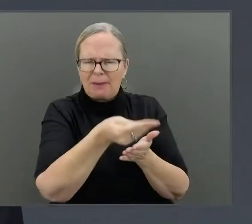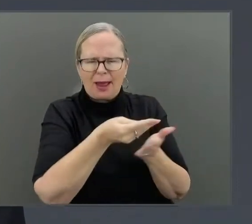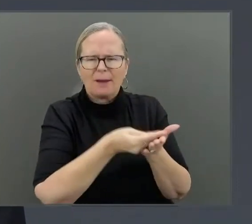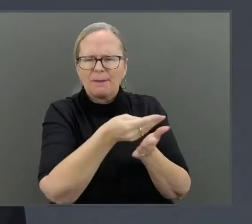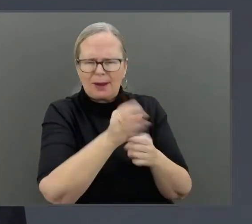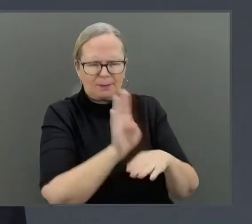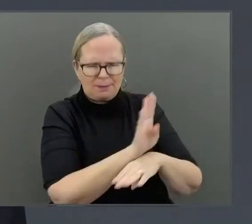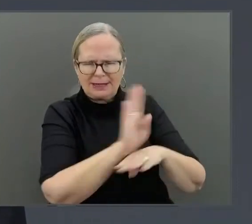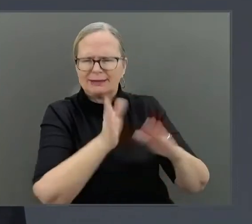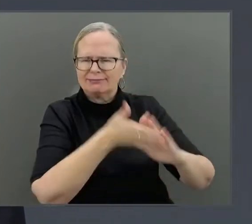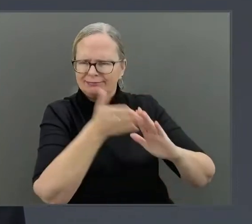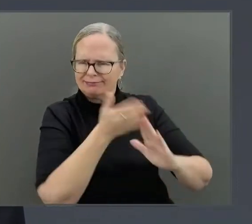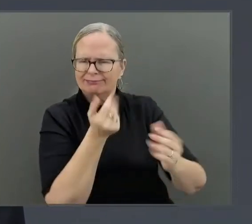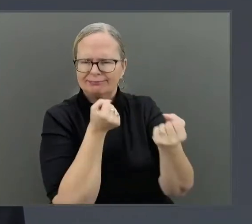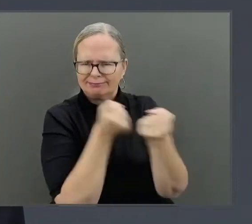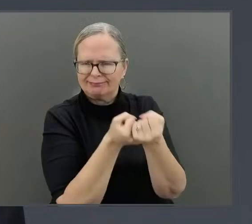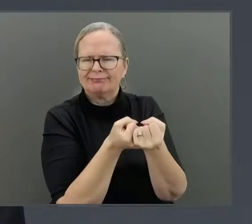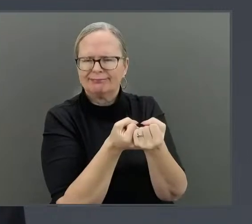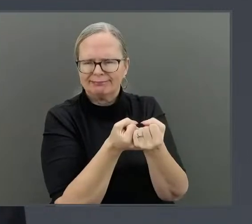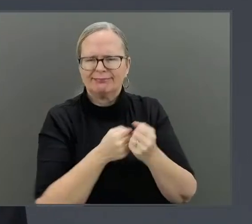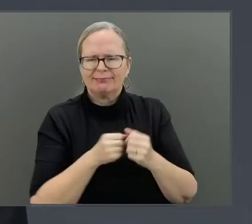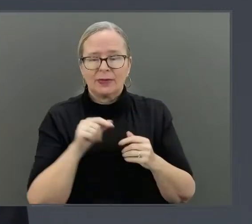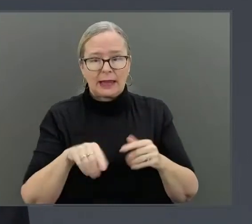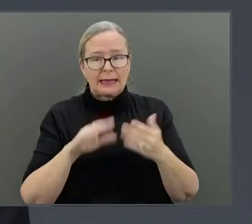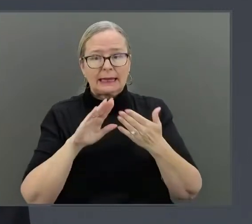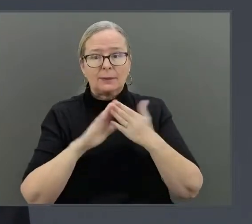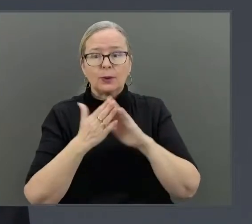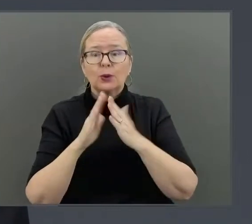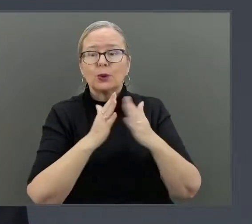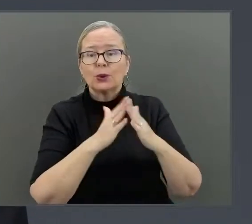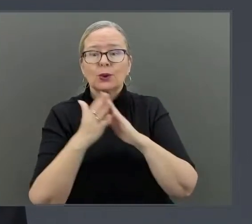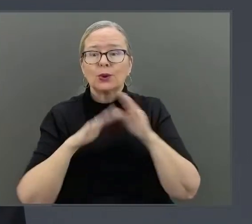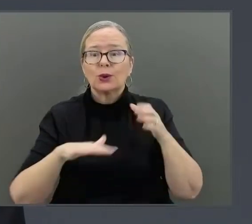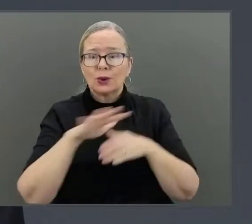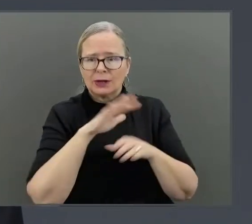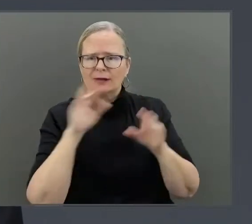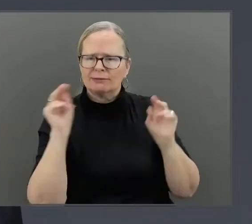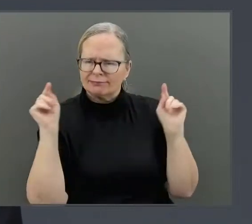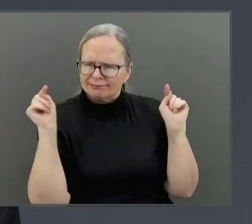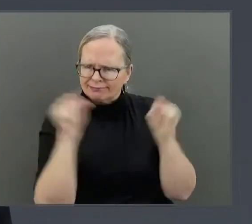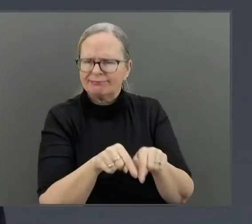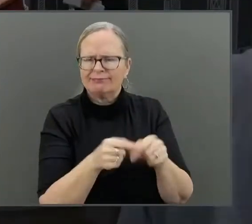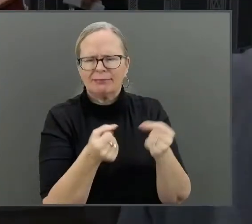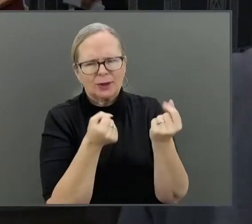support to our team and each other this is a true demonstration of community resilience and